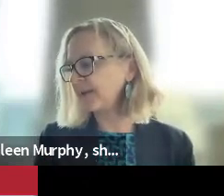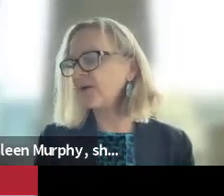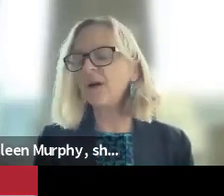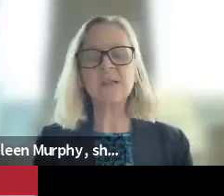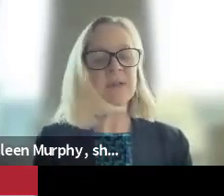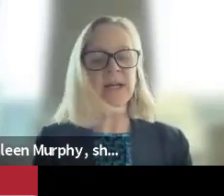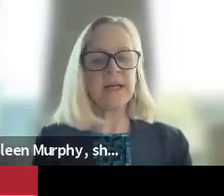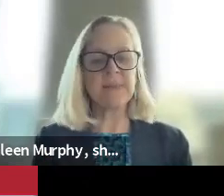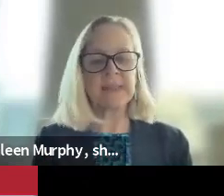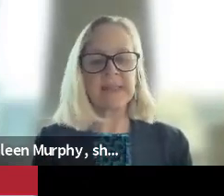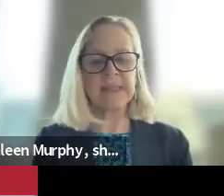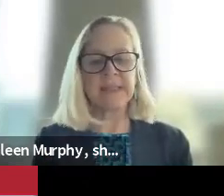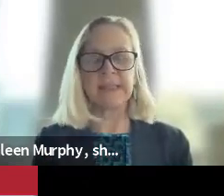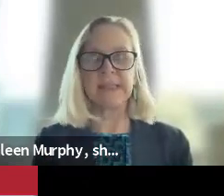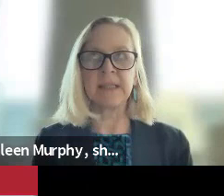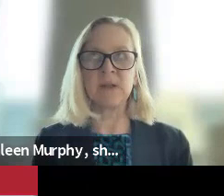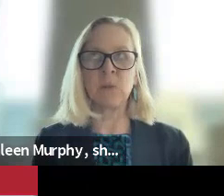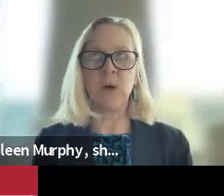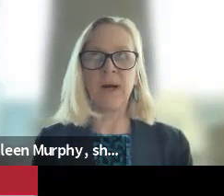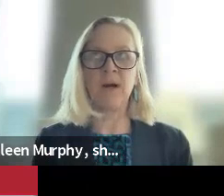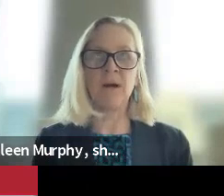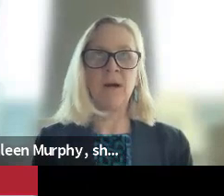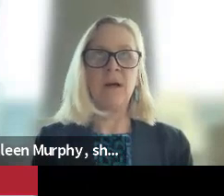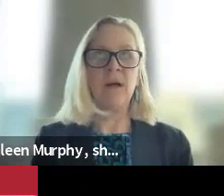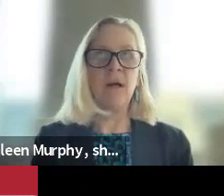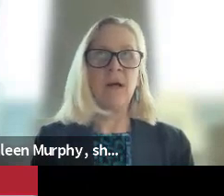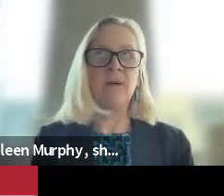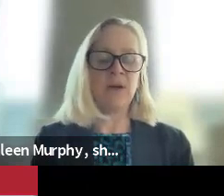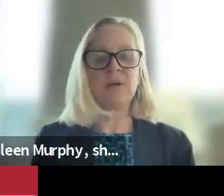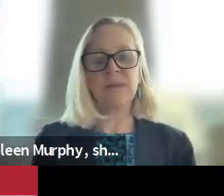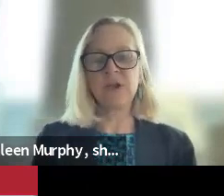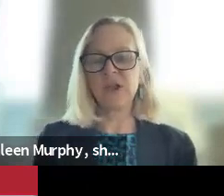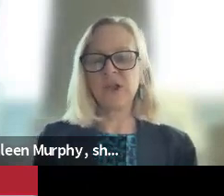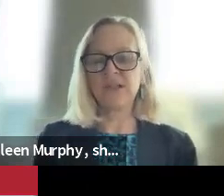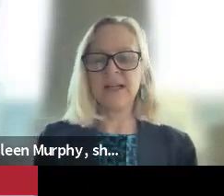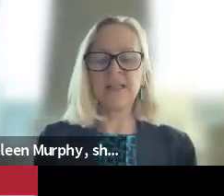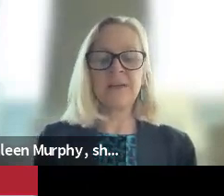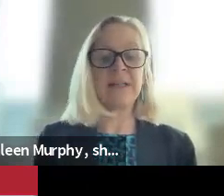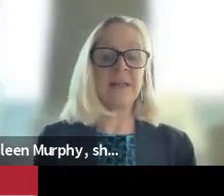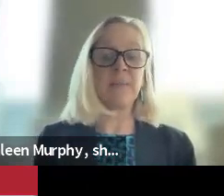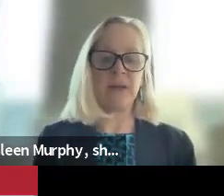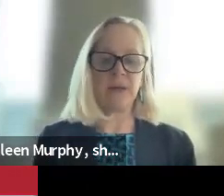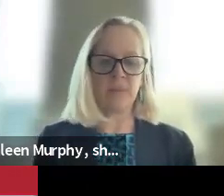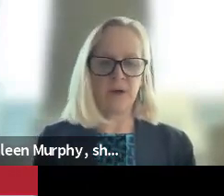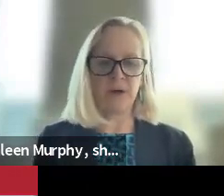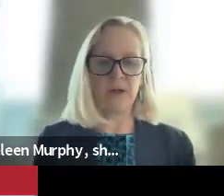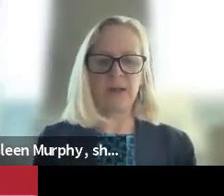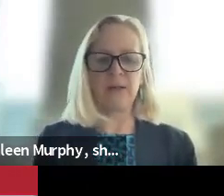I mean, there are some times these instances where the federal administration decides to make something a priority.